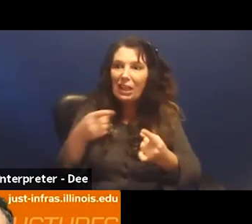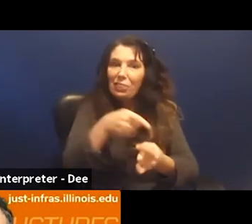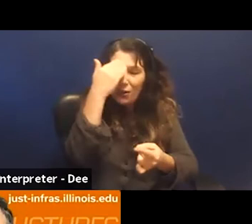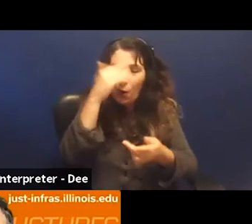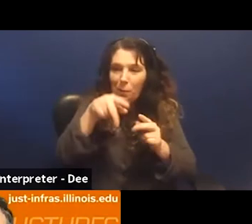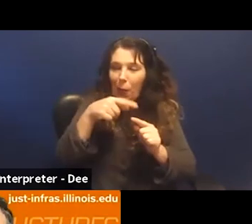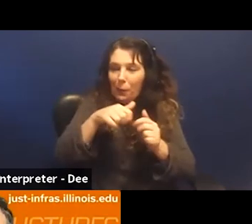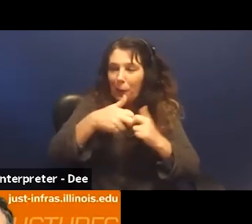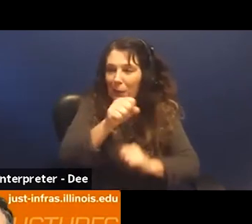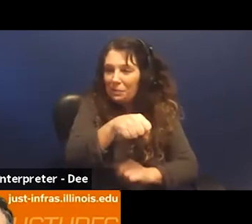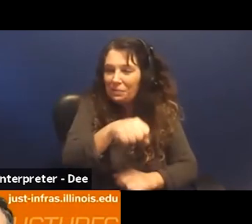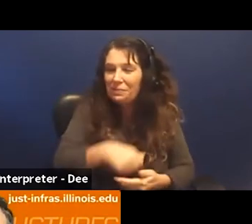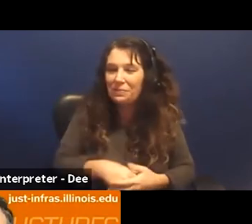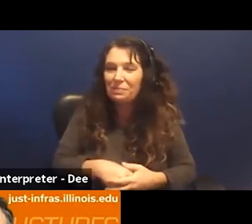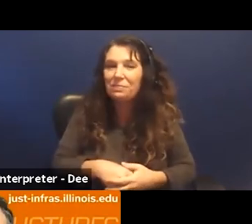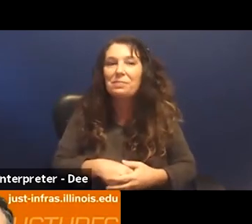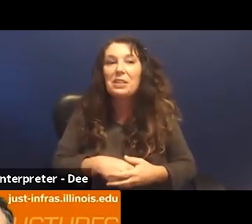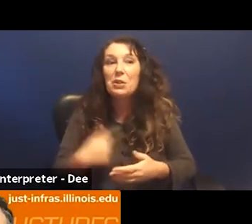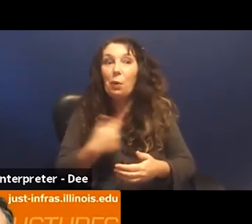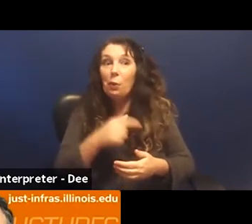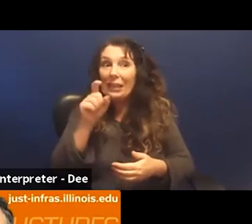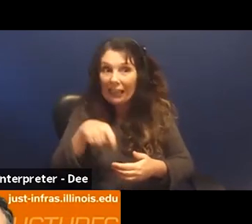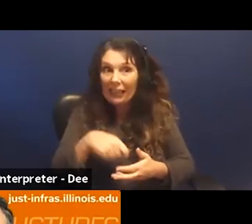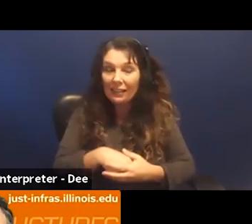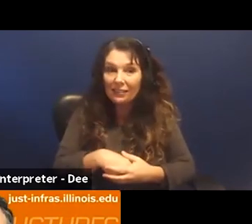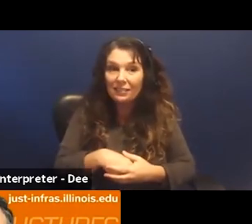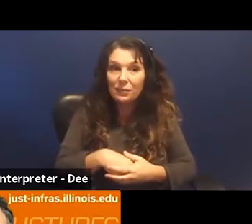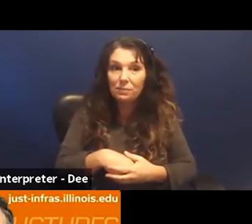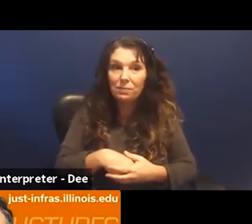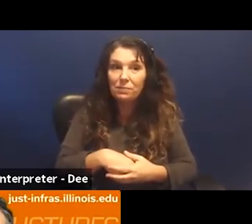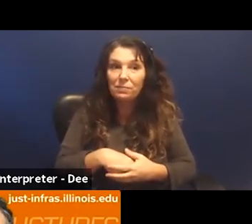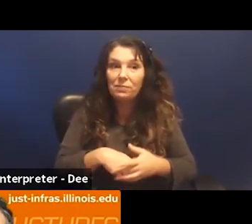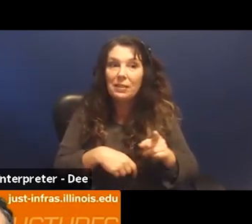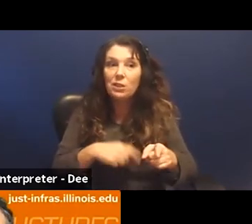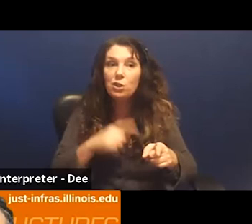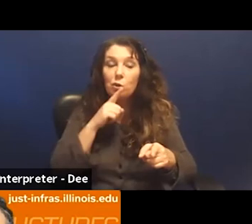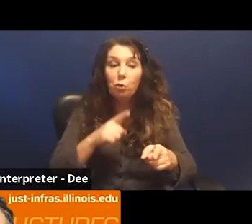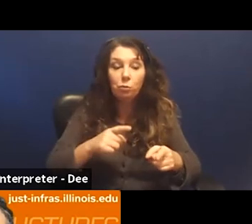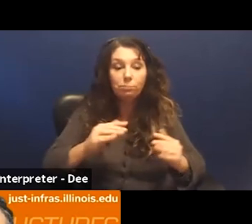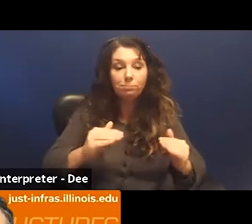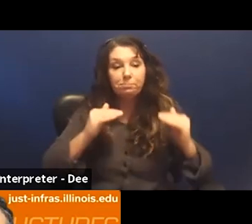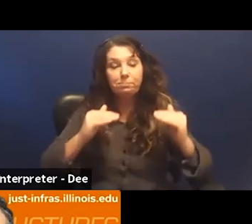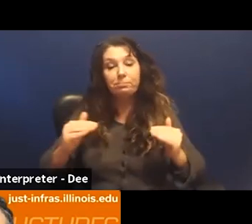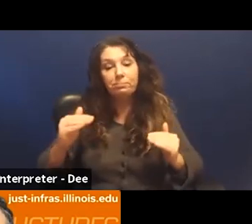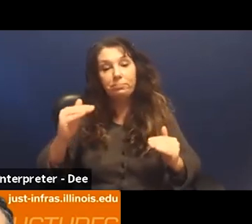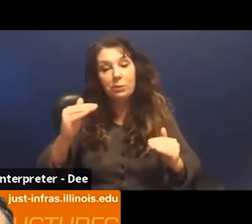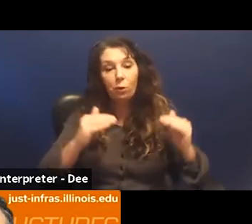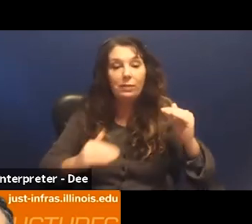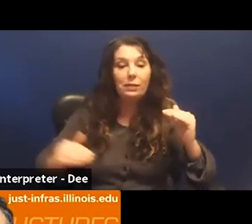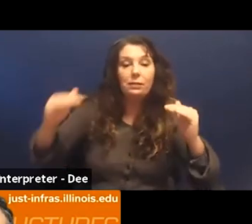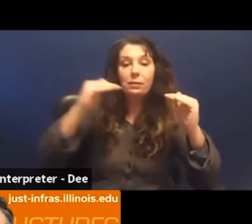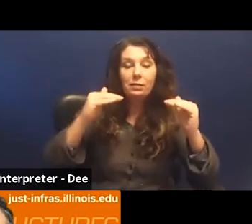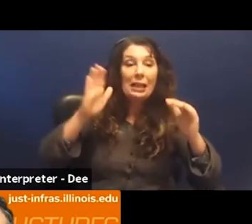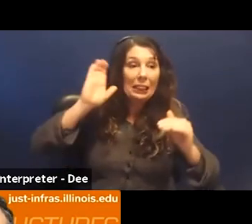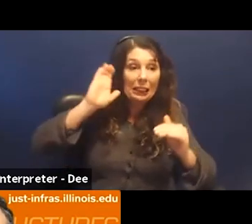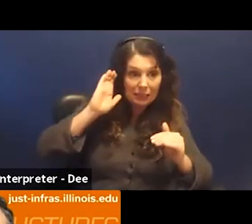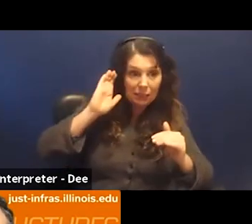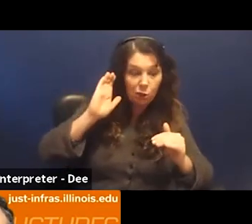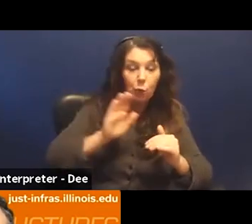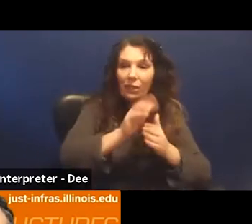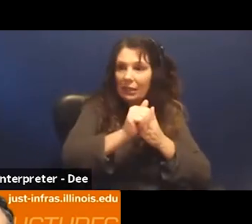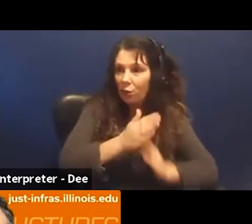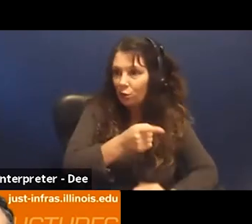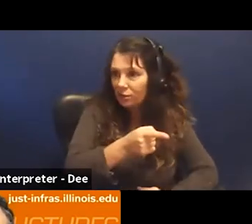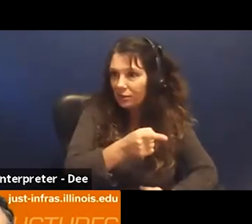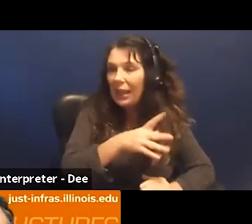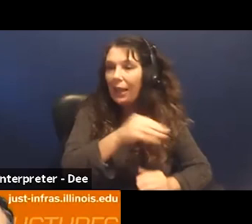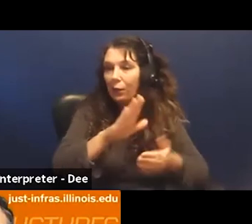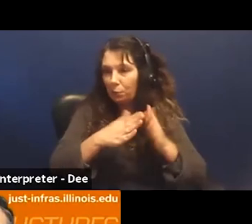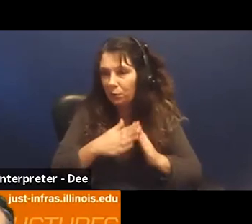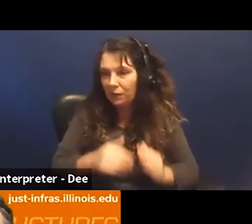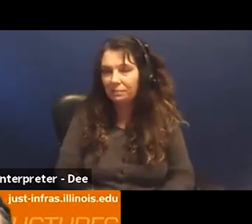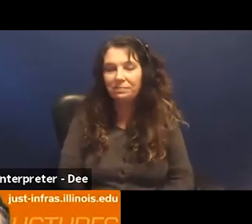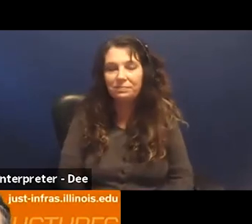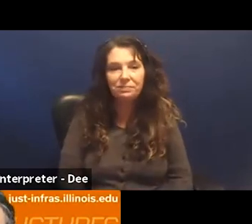I felt like, actually what we need is to, you know, elevate listen to make space for the leadership of communities on these issues that matter to them.